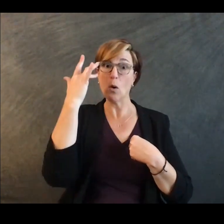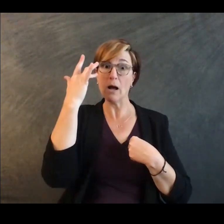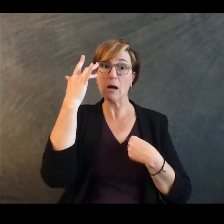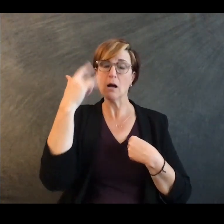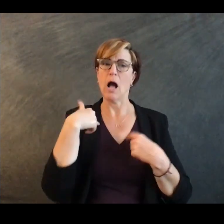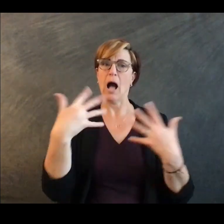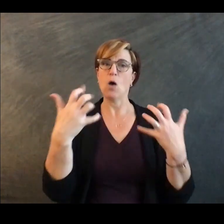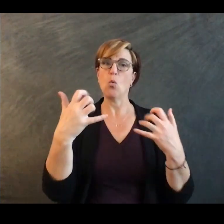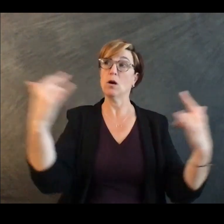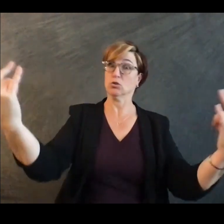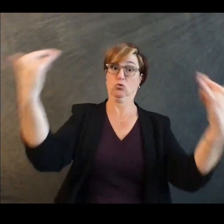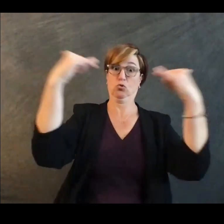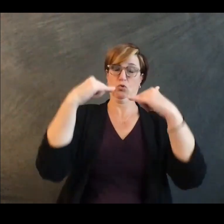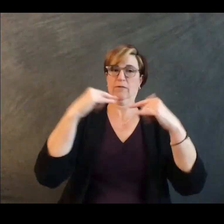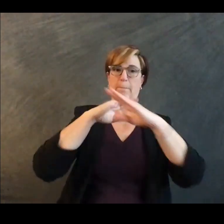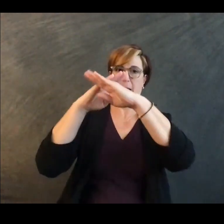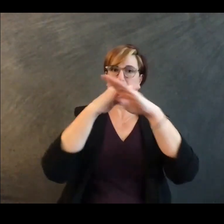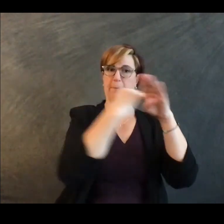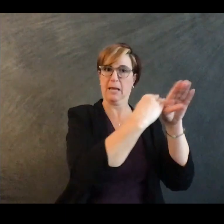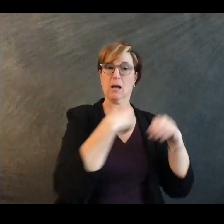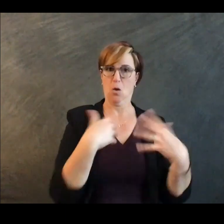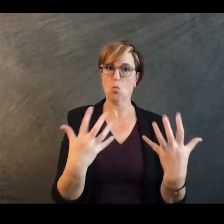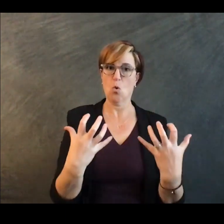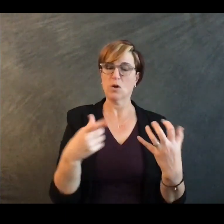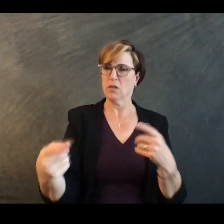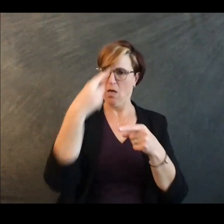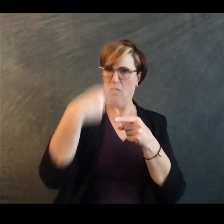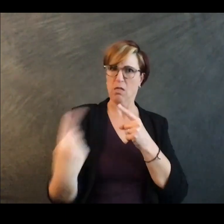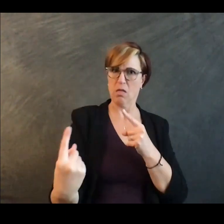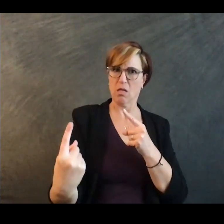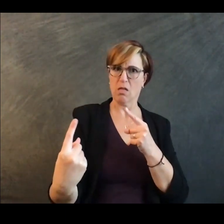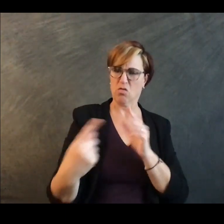they've been wrong about a lot of things and then a lot of information early and